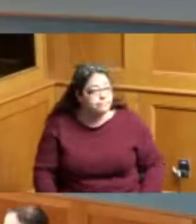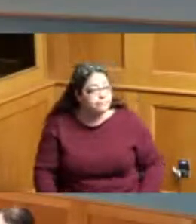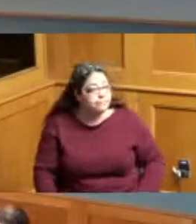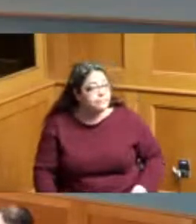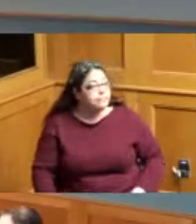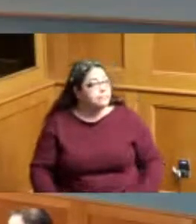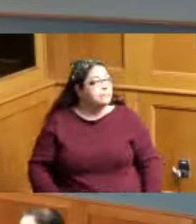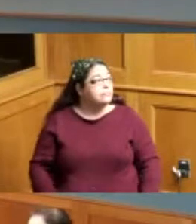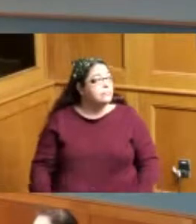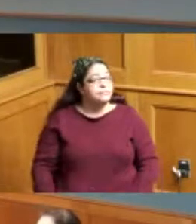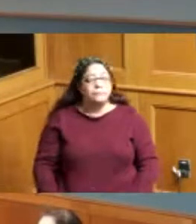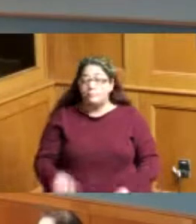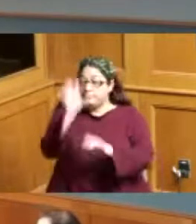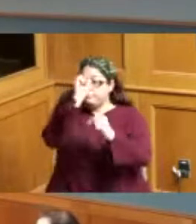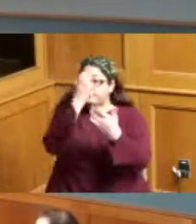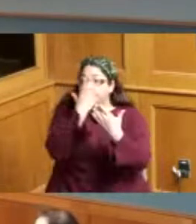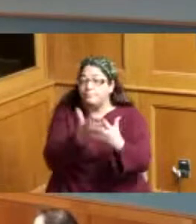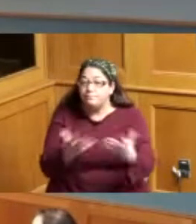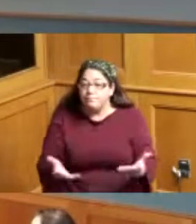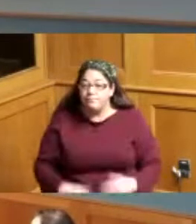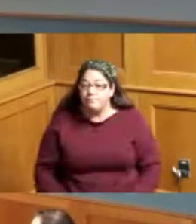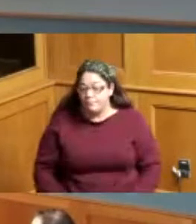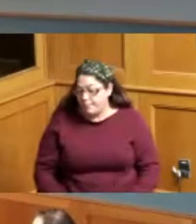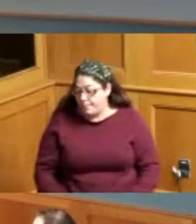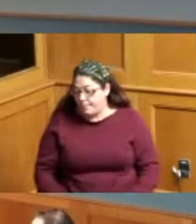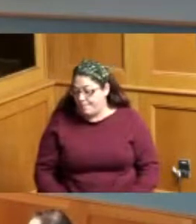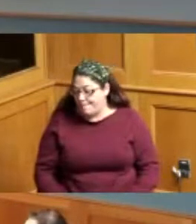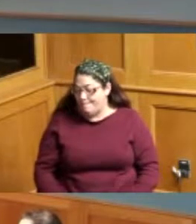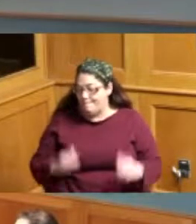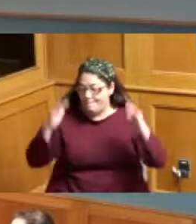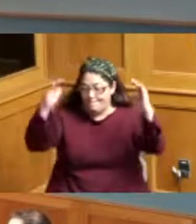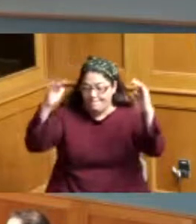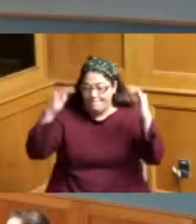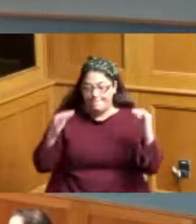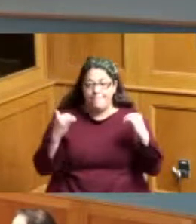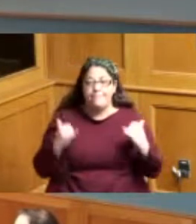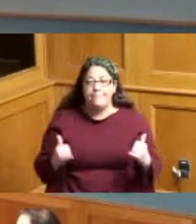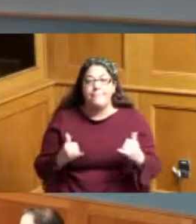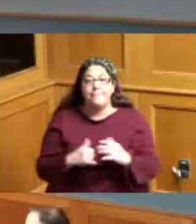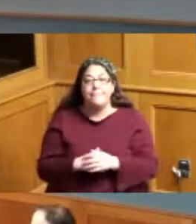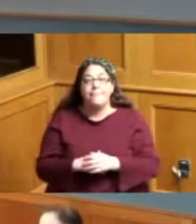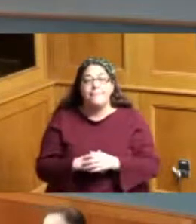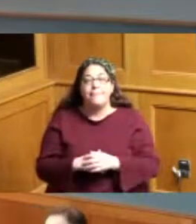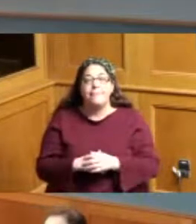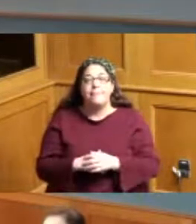thank you so much we'll move forward to our next agenda item which is impervious surface